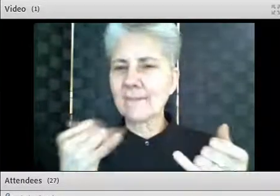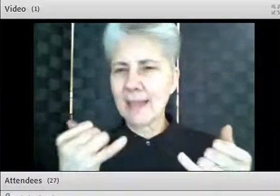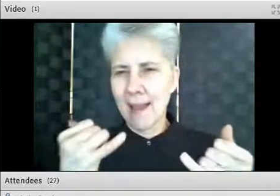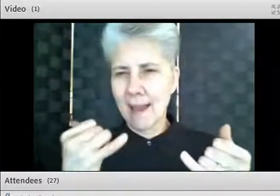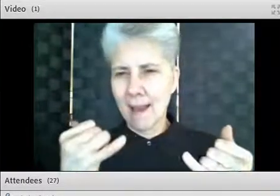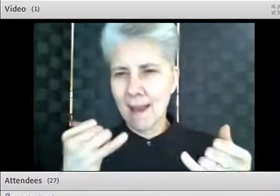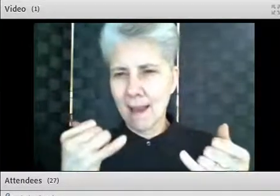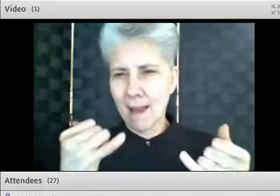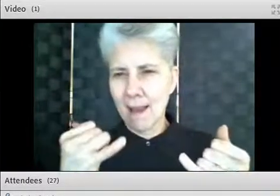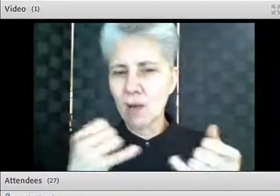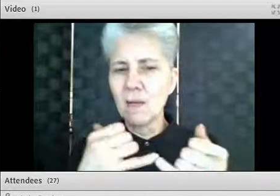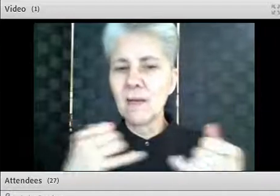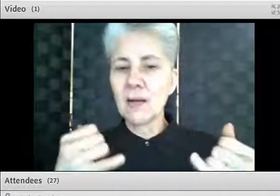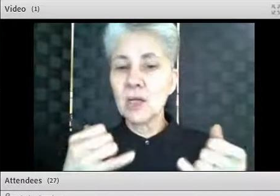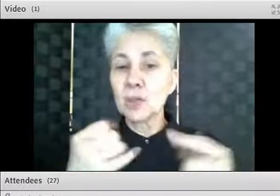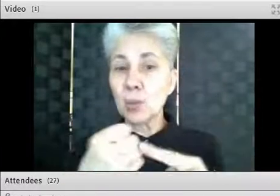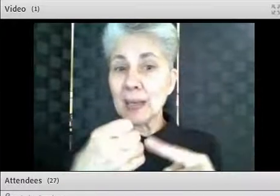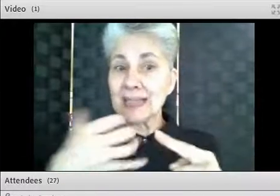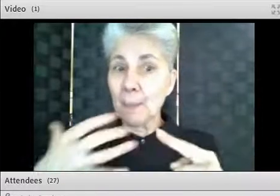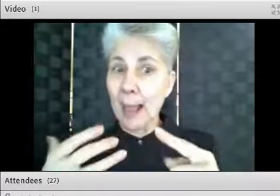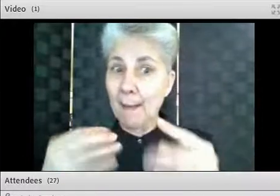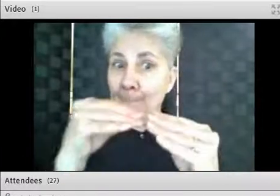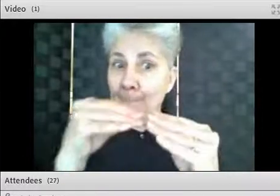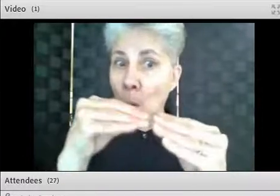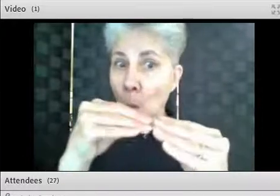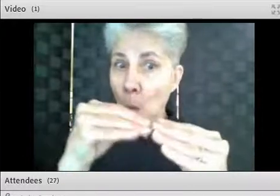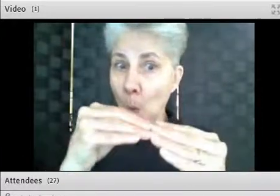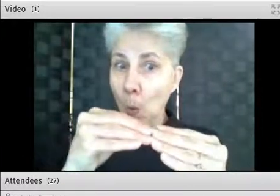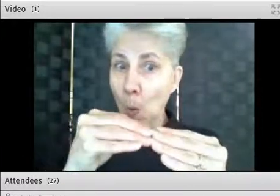going to line five for expansion to an additional number,